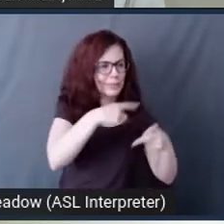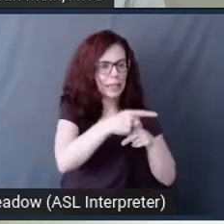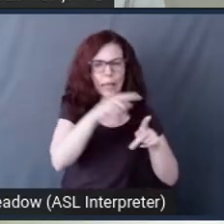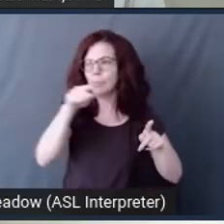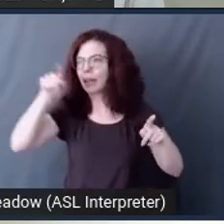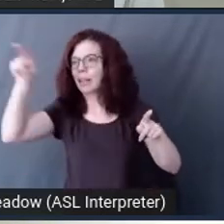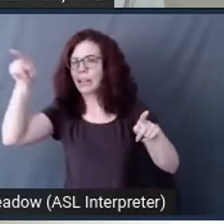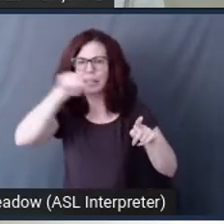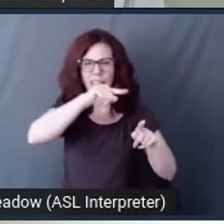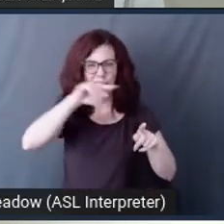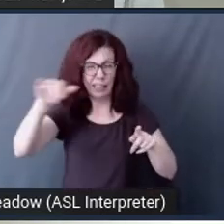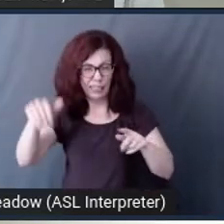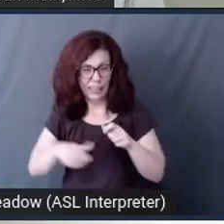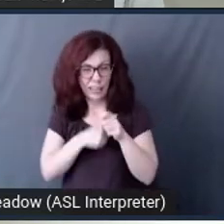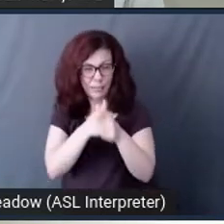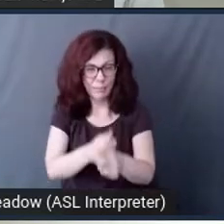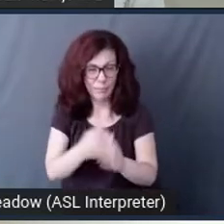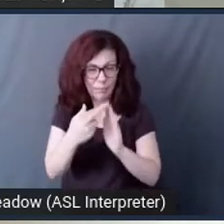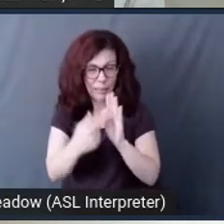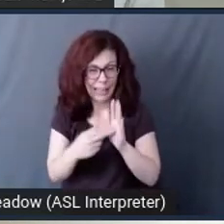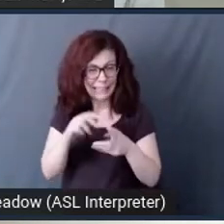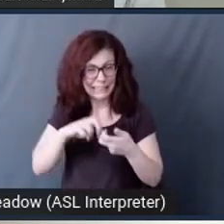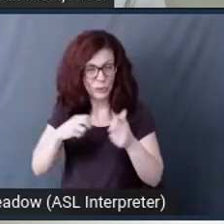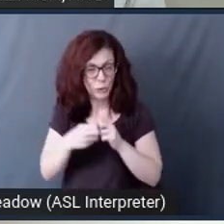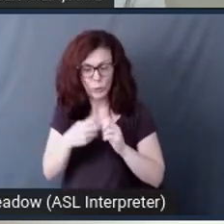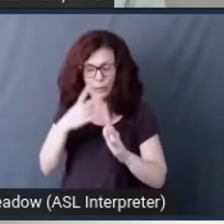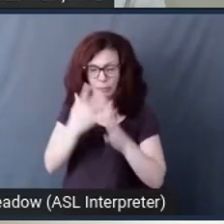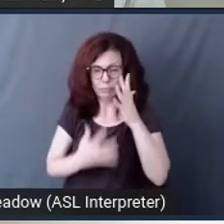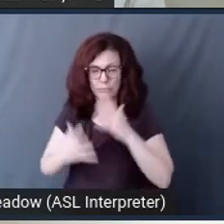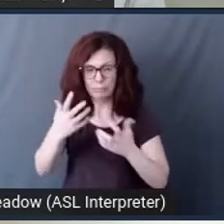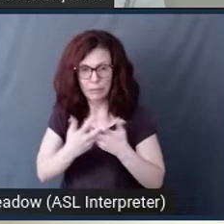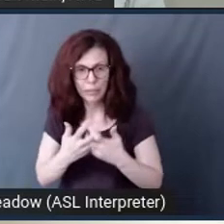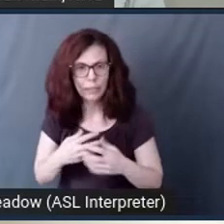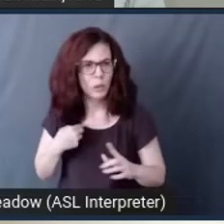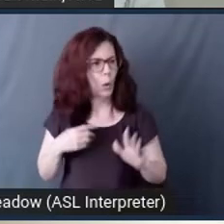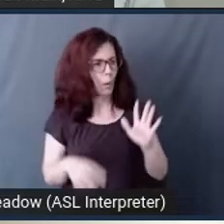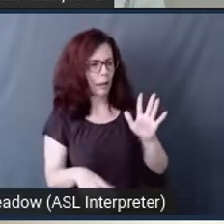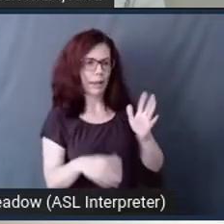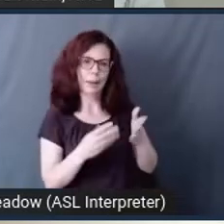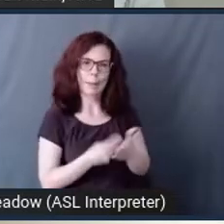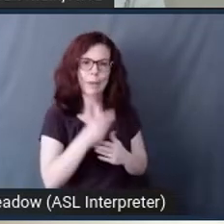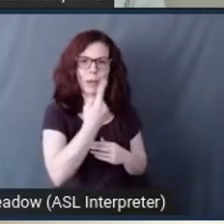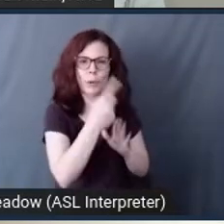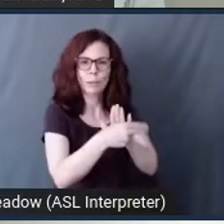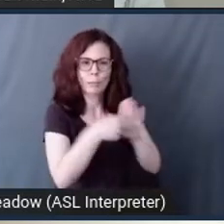and that can happen. People like me can take one brand from a store and then put it somewhere else.